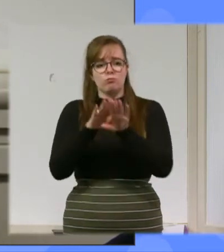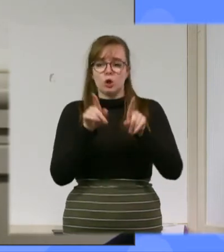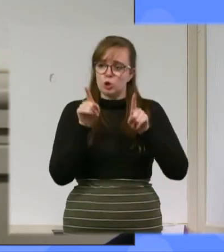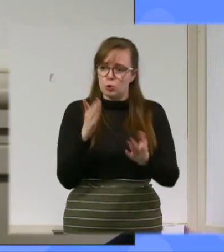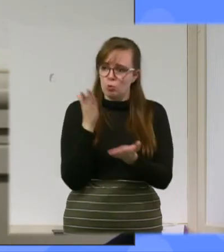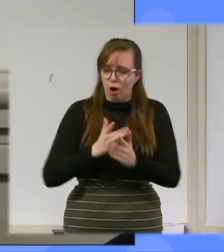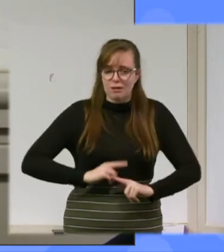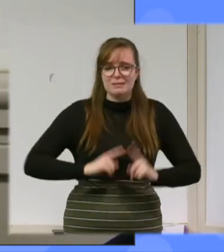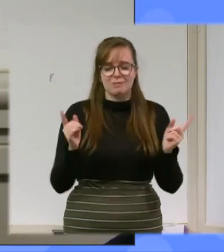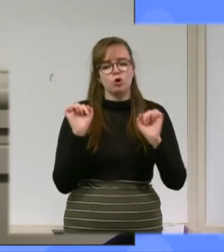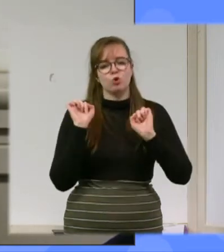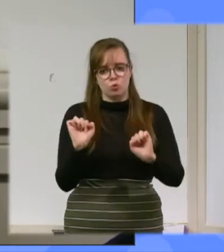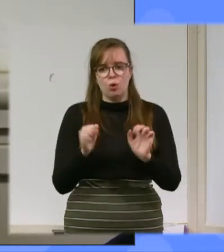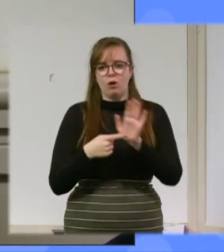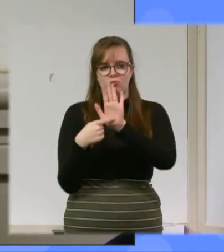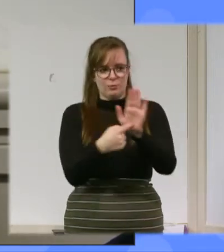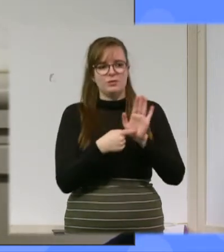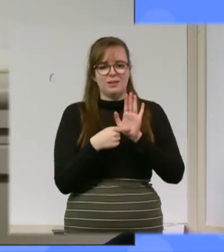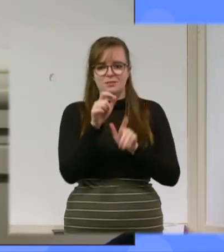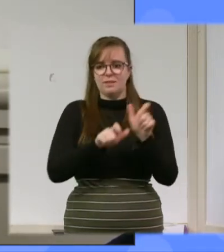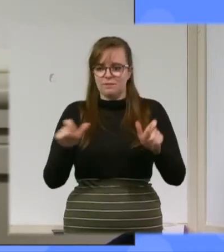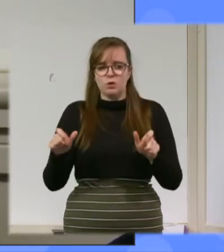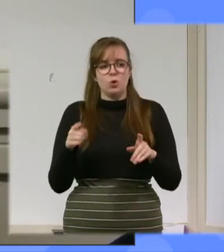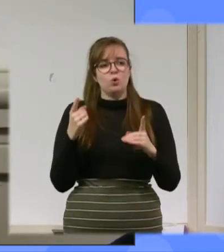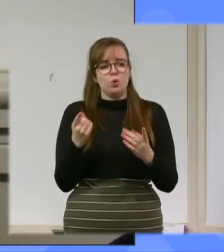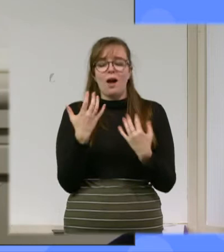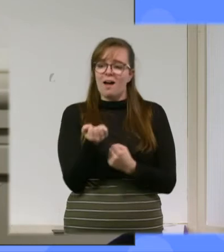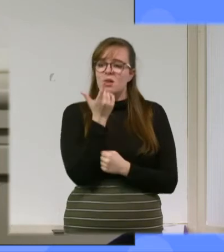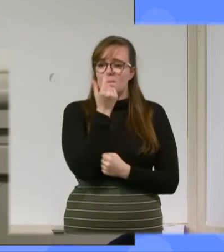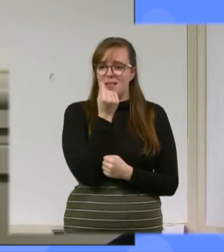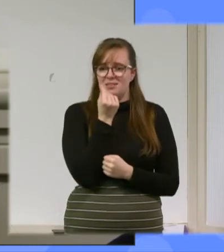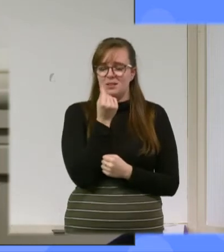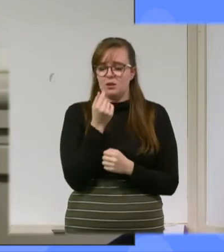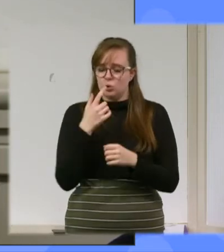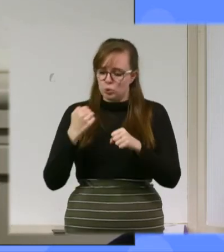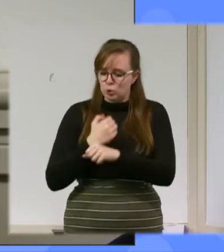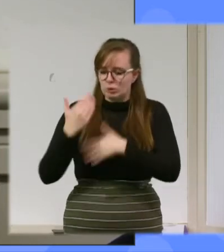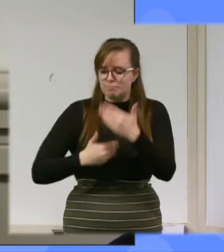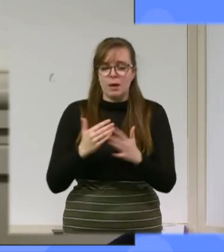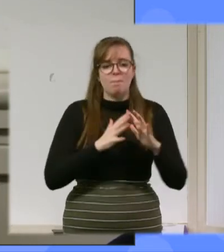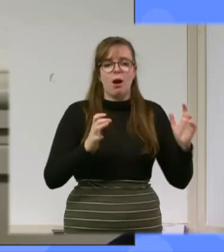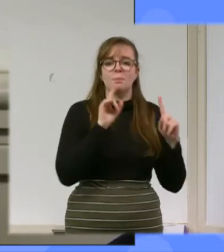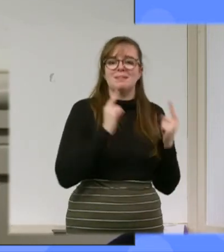you are representational so you have the ability to do something that Parliament's don't Parliament's are often very short-sighted they're looking